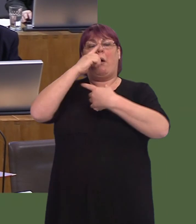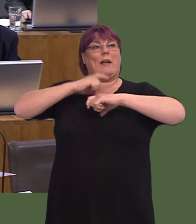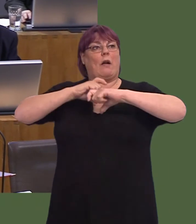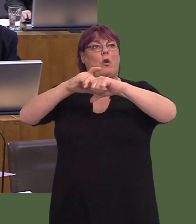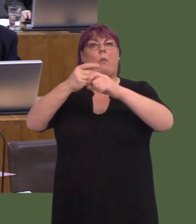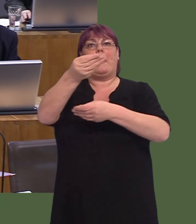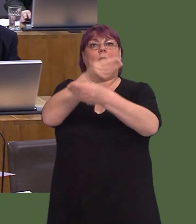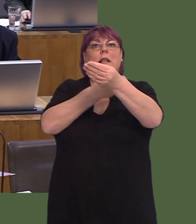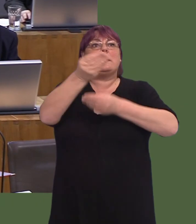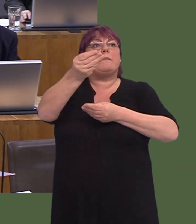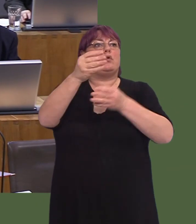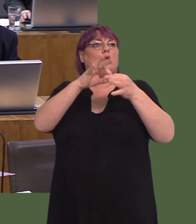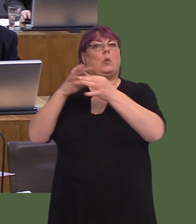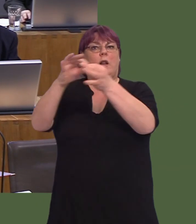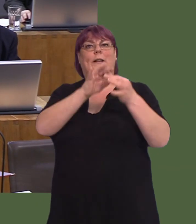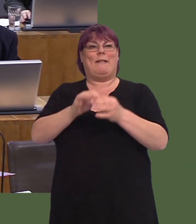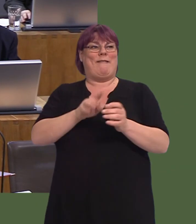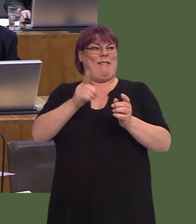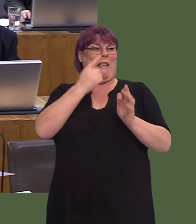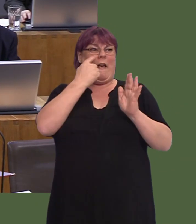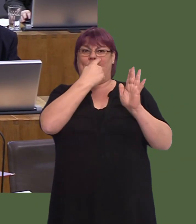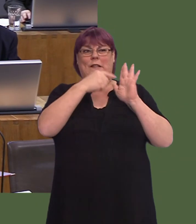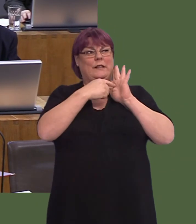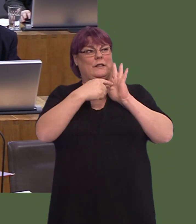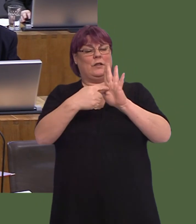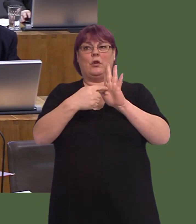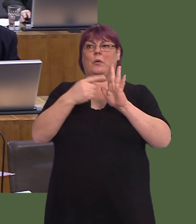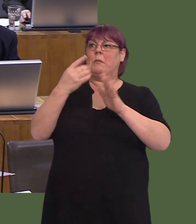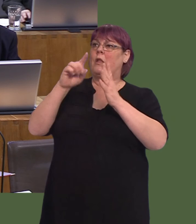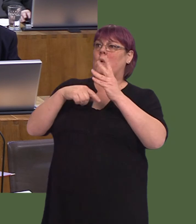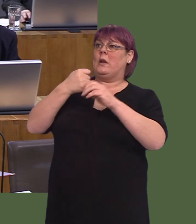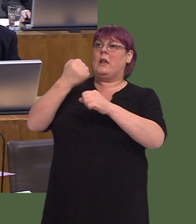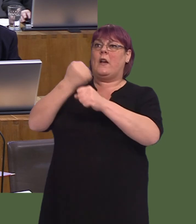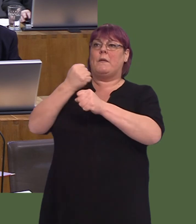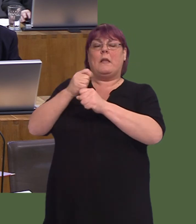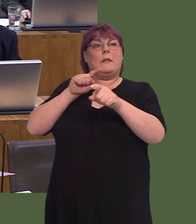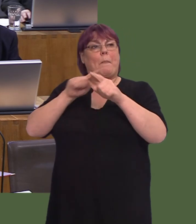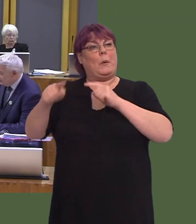All the evidence that has been published so far, even by the UK Government, suggests that that is actually the most sensible outcome.